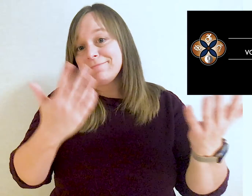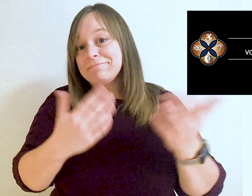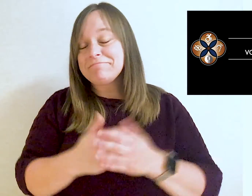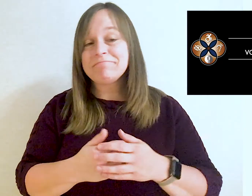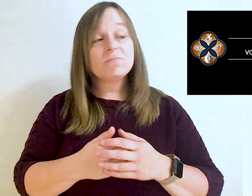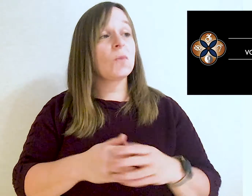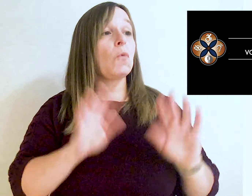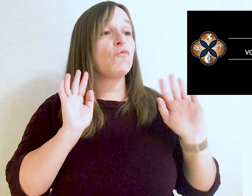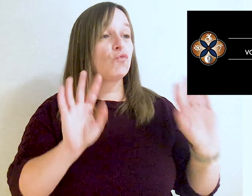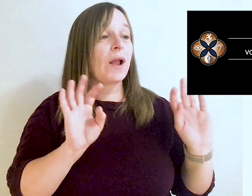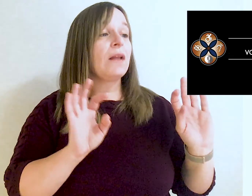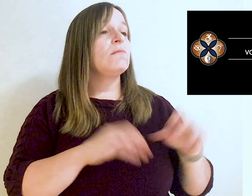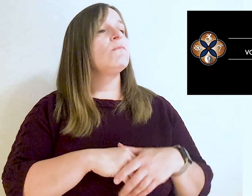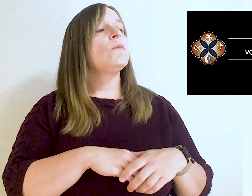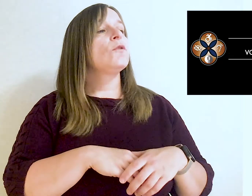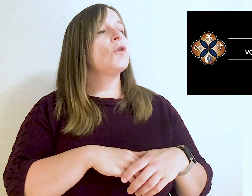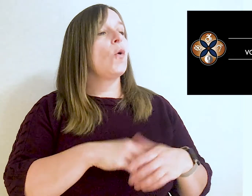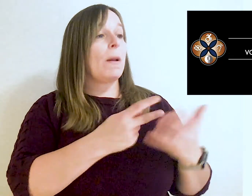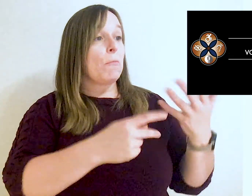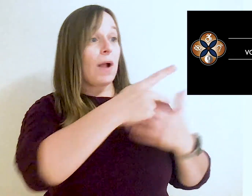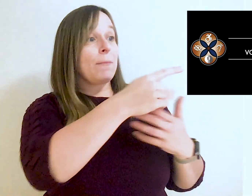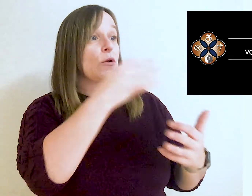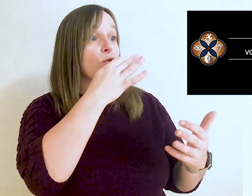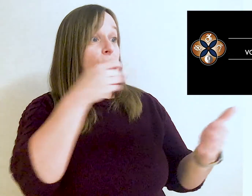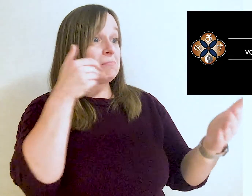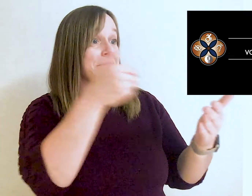K: That's great. And so we have primaries coming up in September,